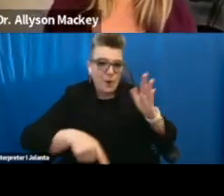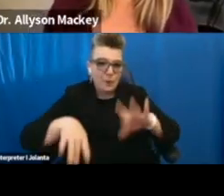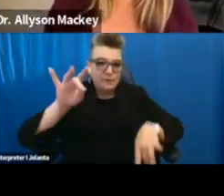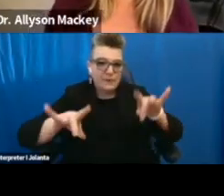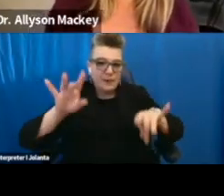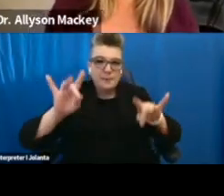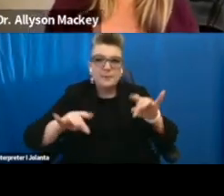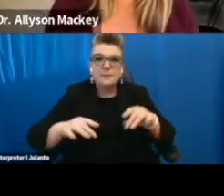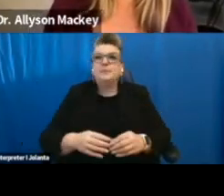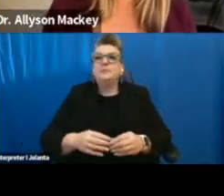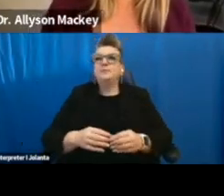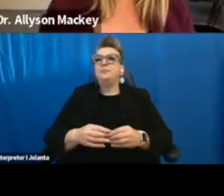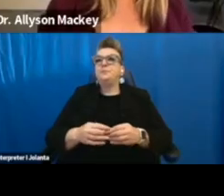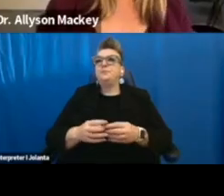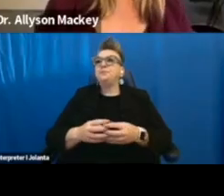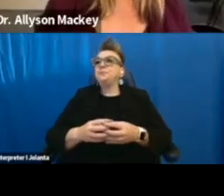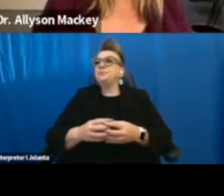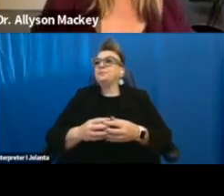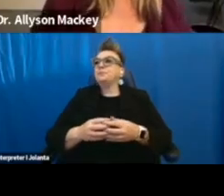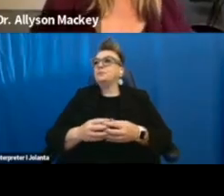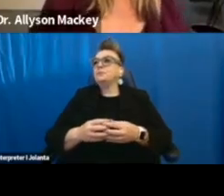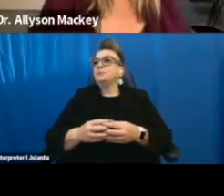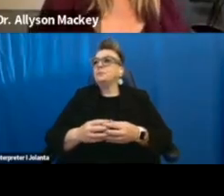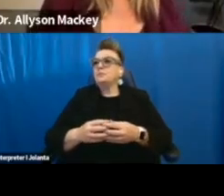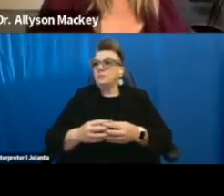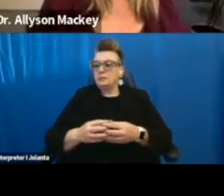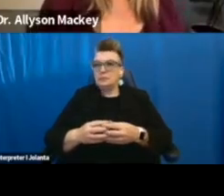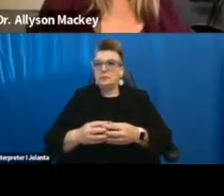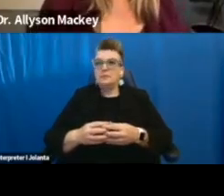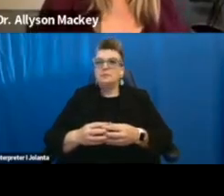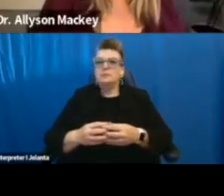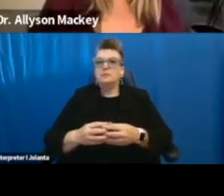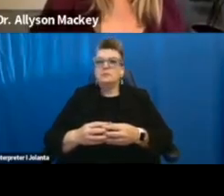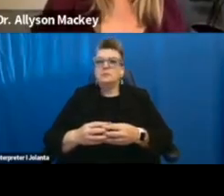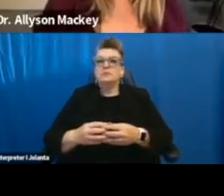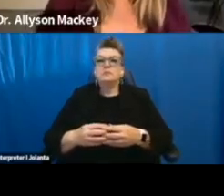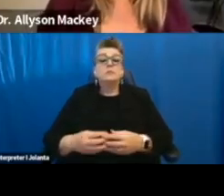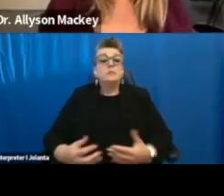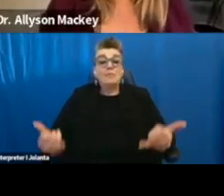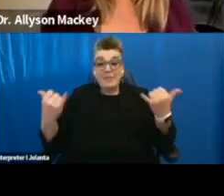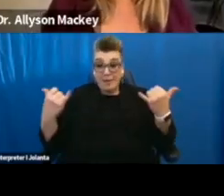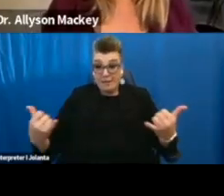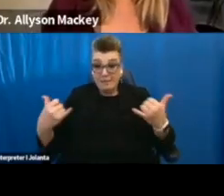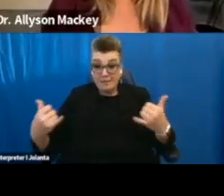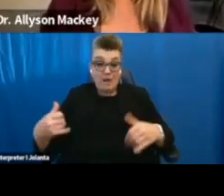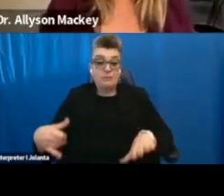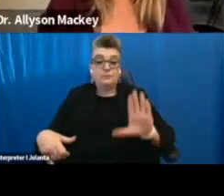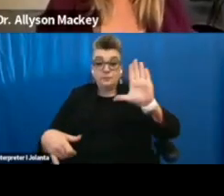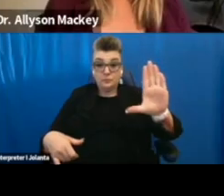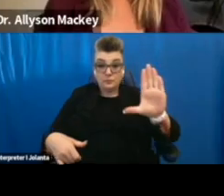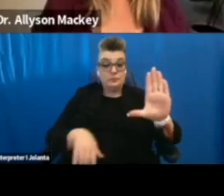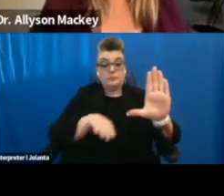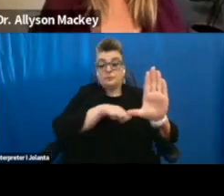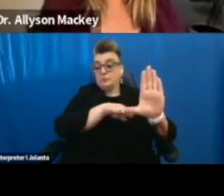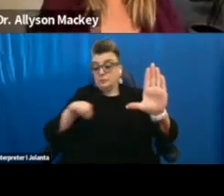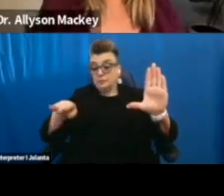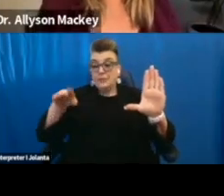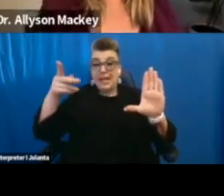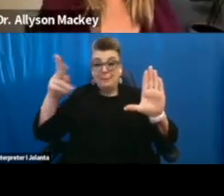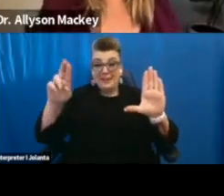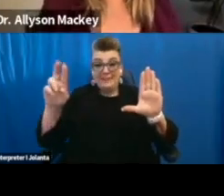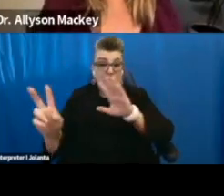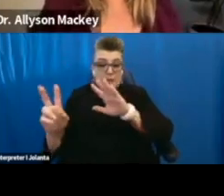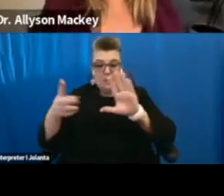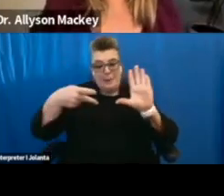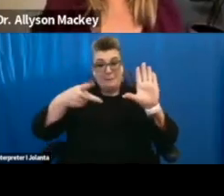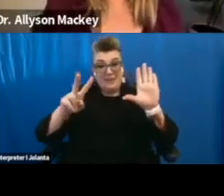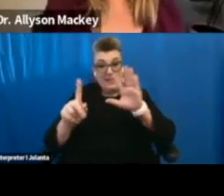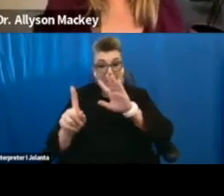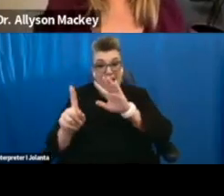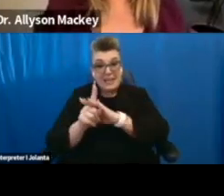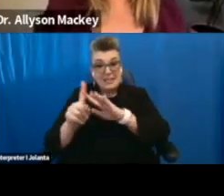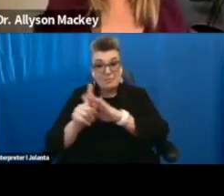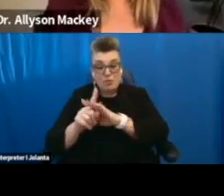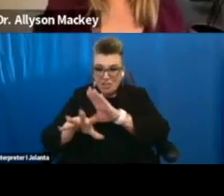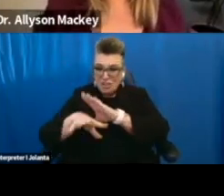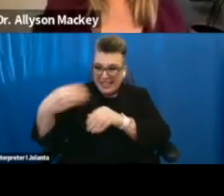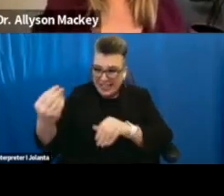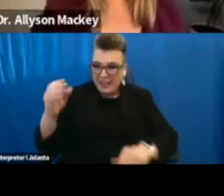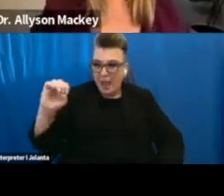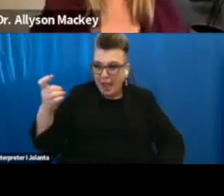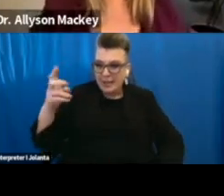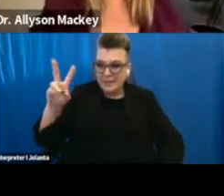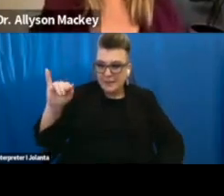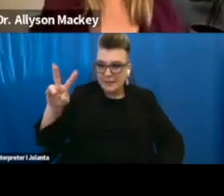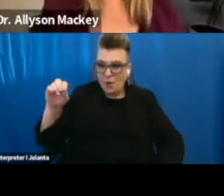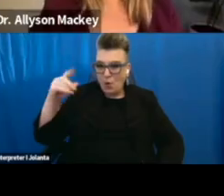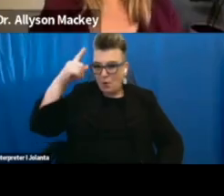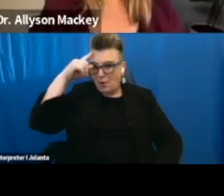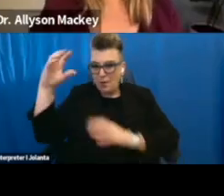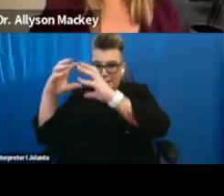okay so we're looking at PV expression in ex vivo brains there are thankfully very few